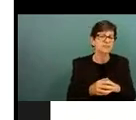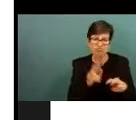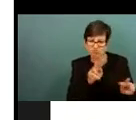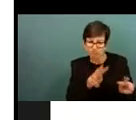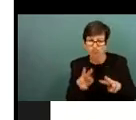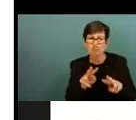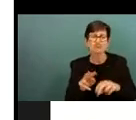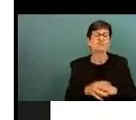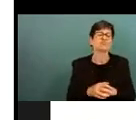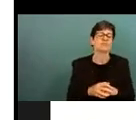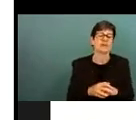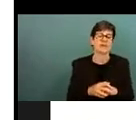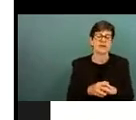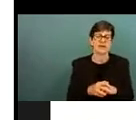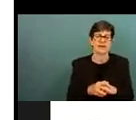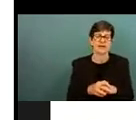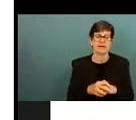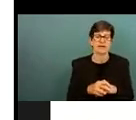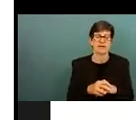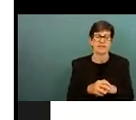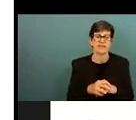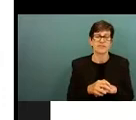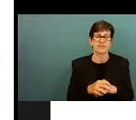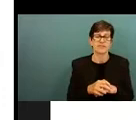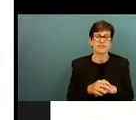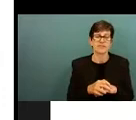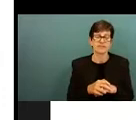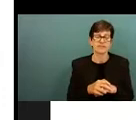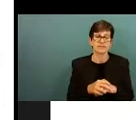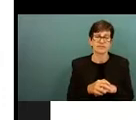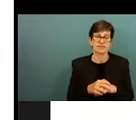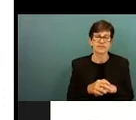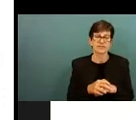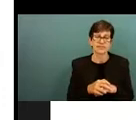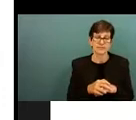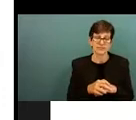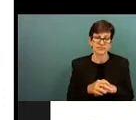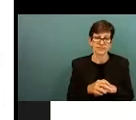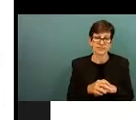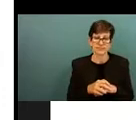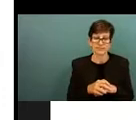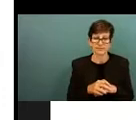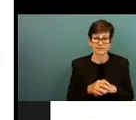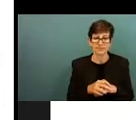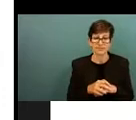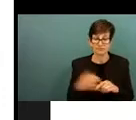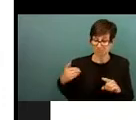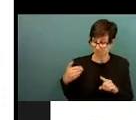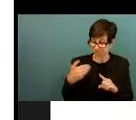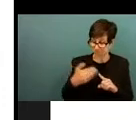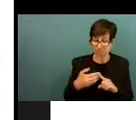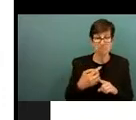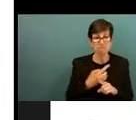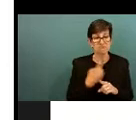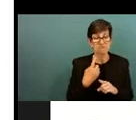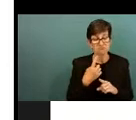that we have done is through this whole approach, we think we've made collaboration and cooperation